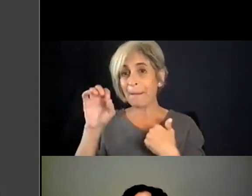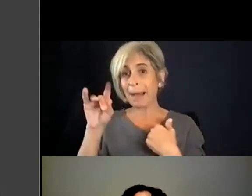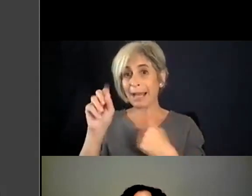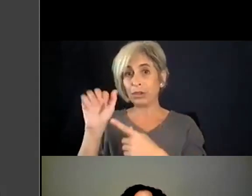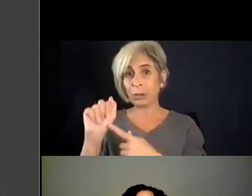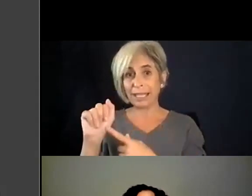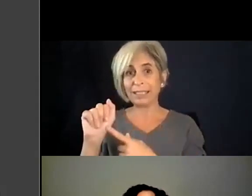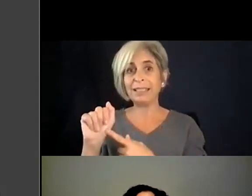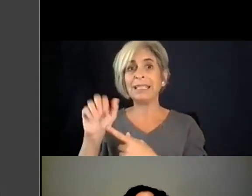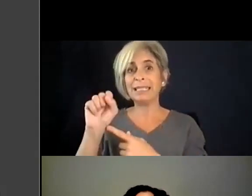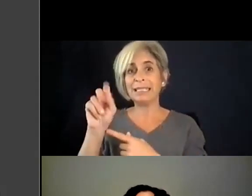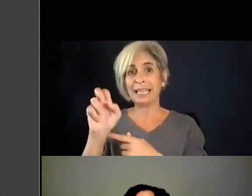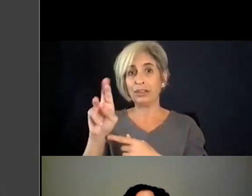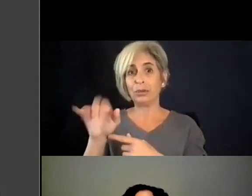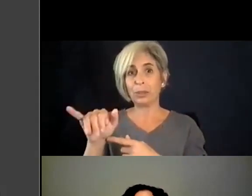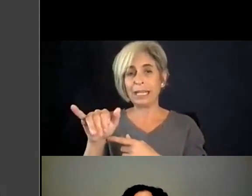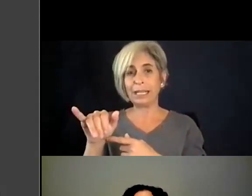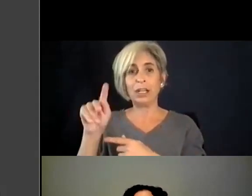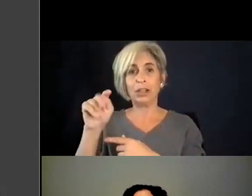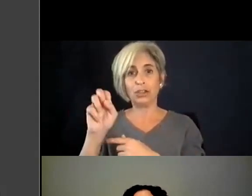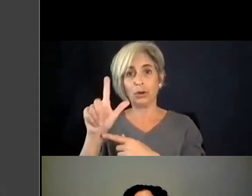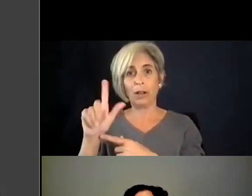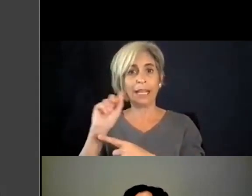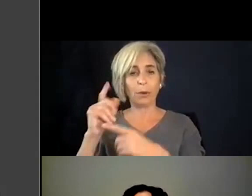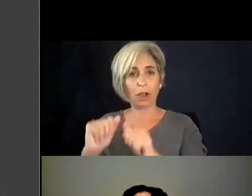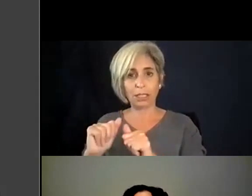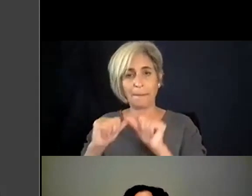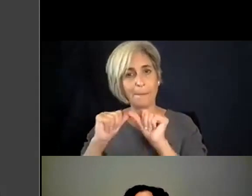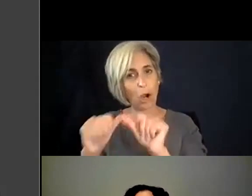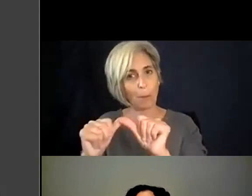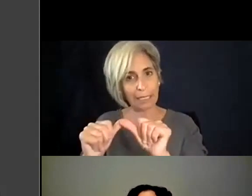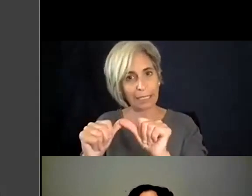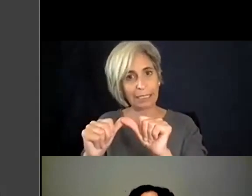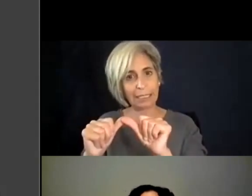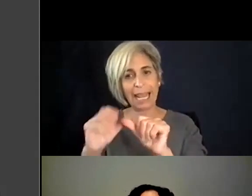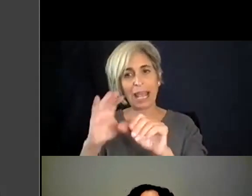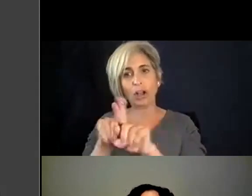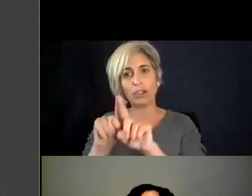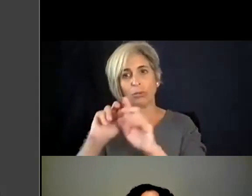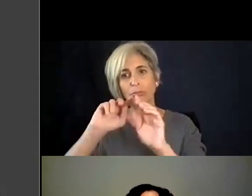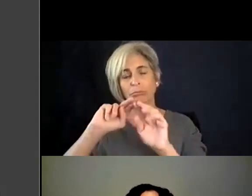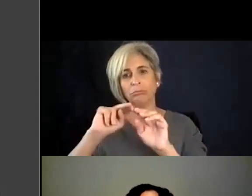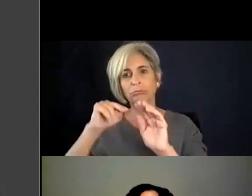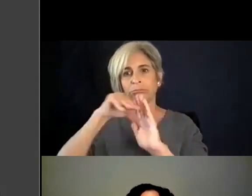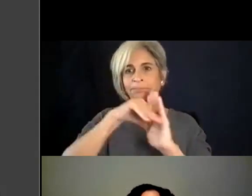This type of hearing loss is a permanent and progressive hearing loss that occurs when the delicate nerve